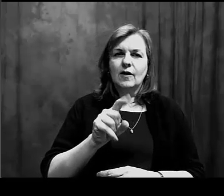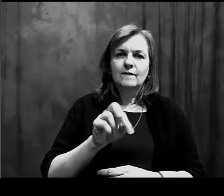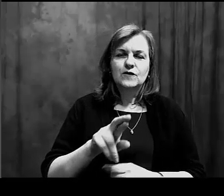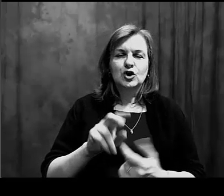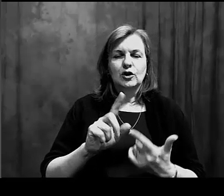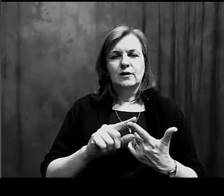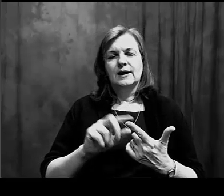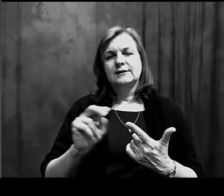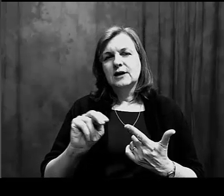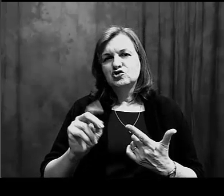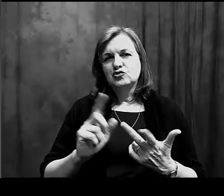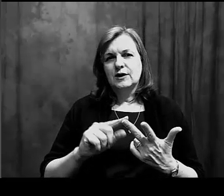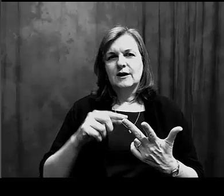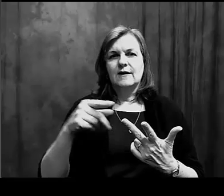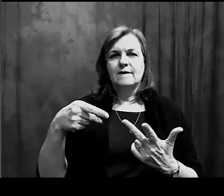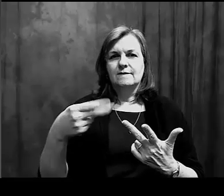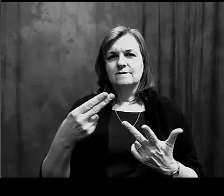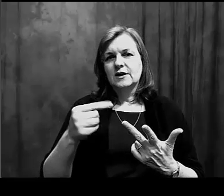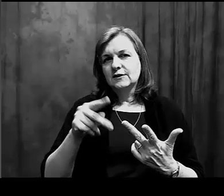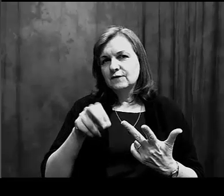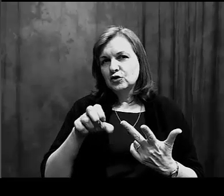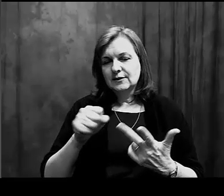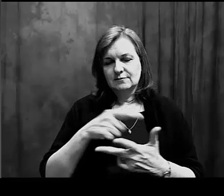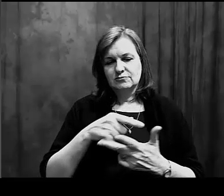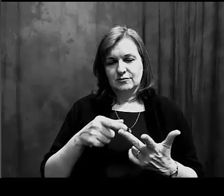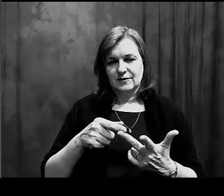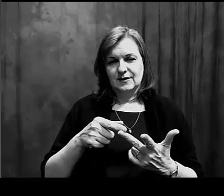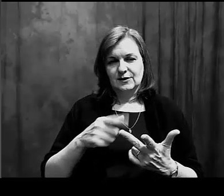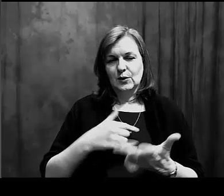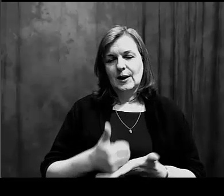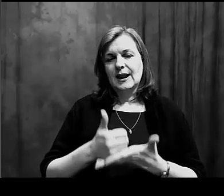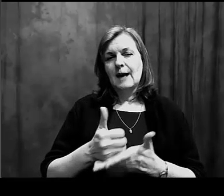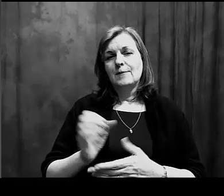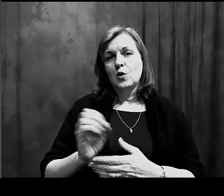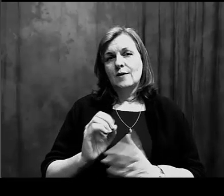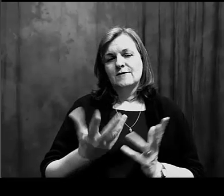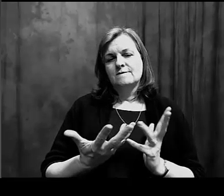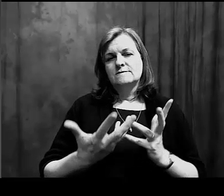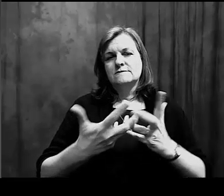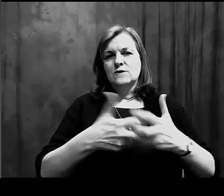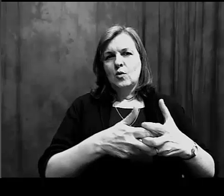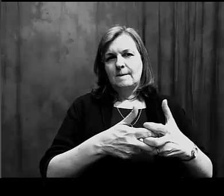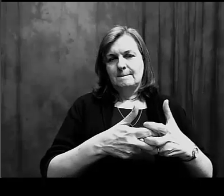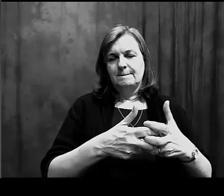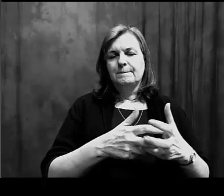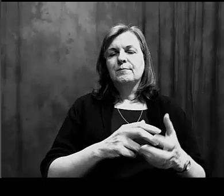nitrogen and phosphorus and others to help the organisms actually start to form